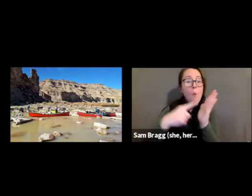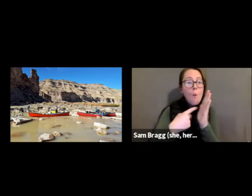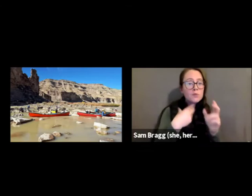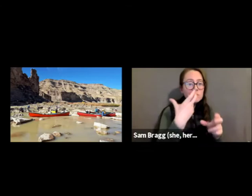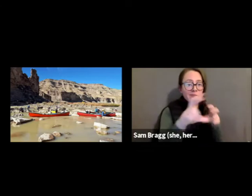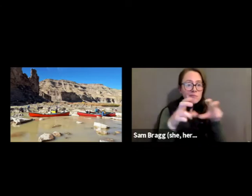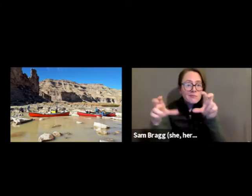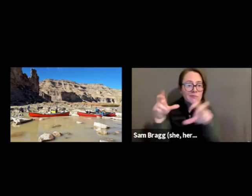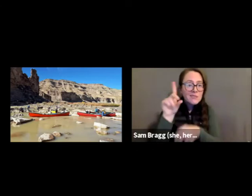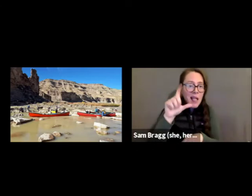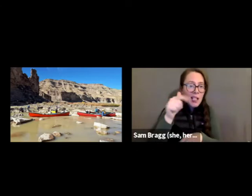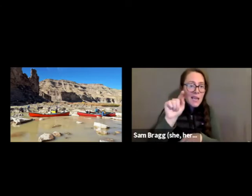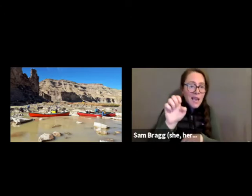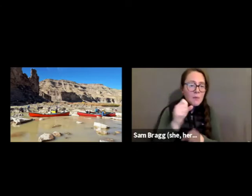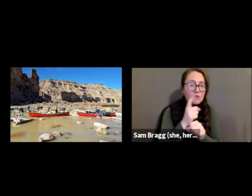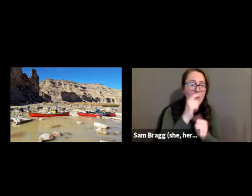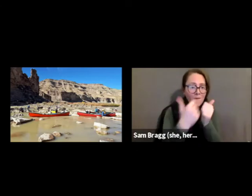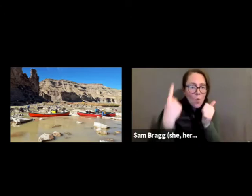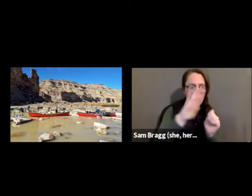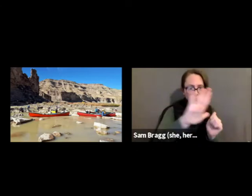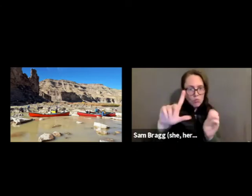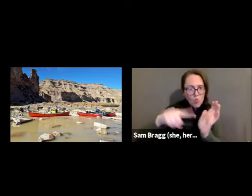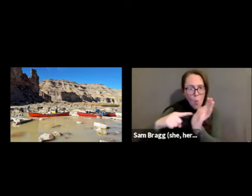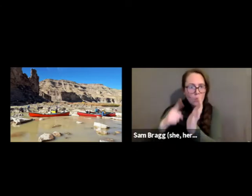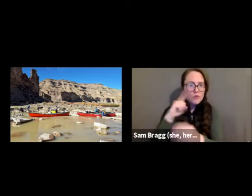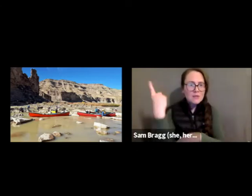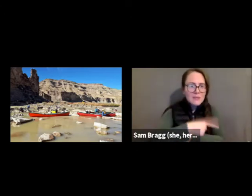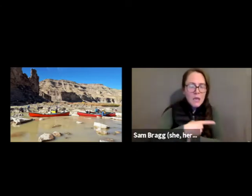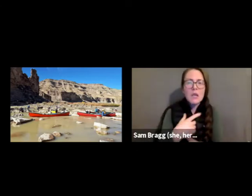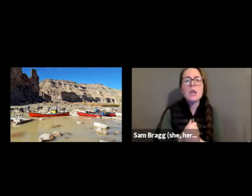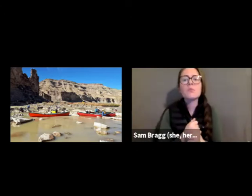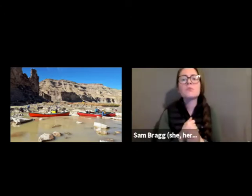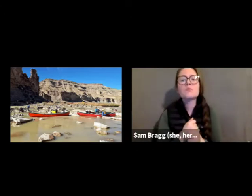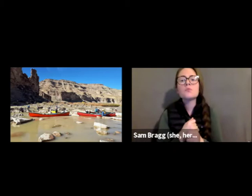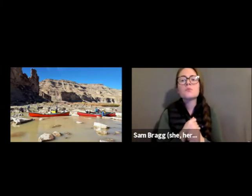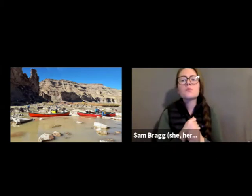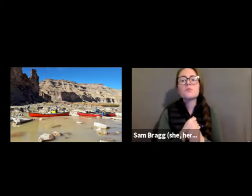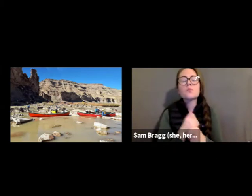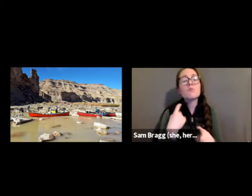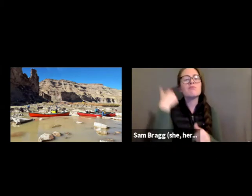shoulders and that was my role and that was what I had to be responsible for, for those 24 hours